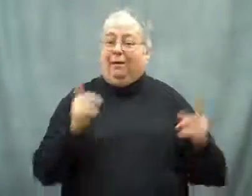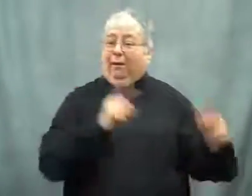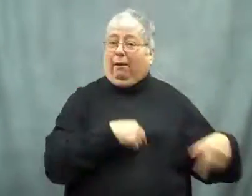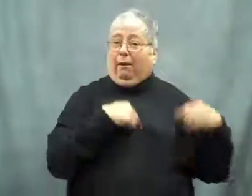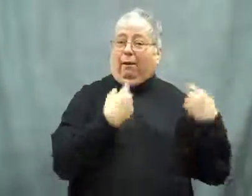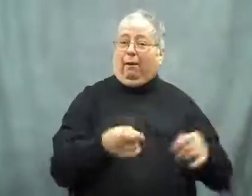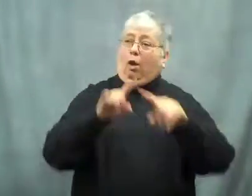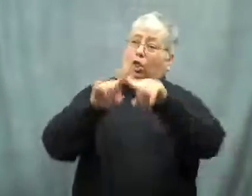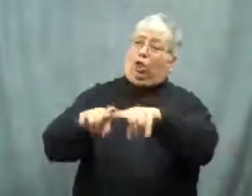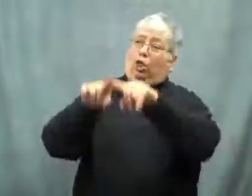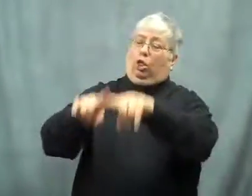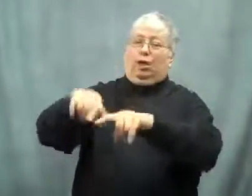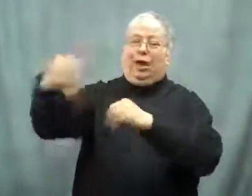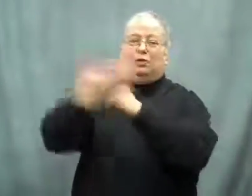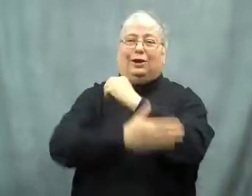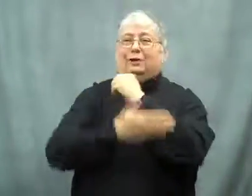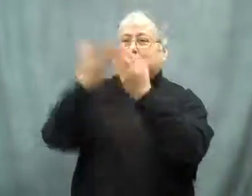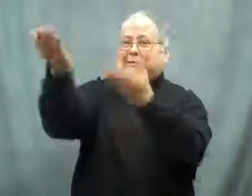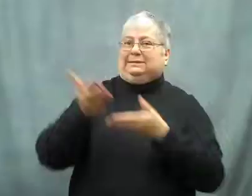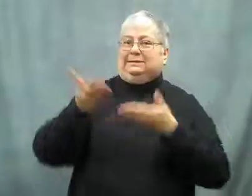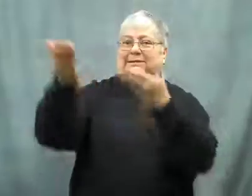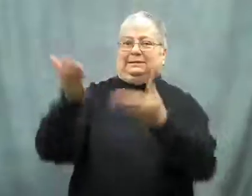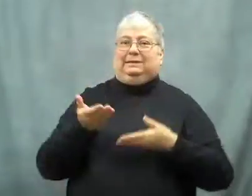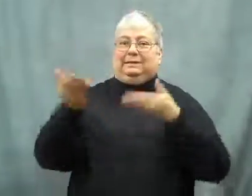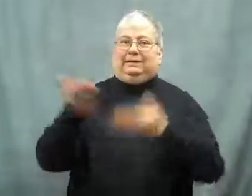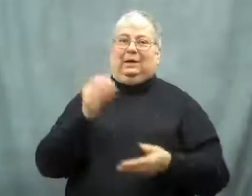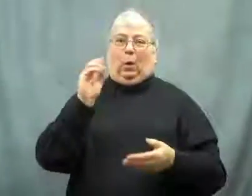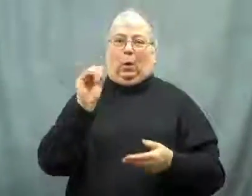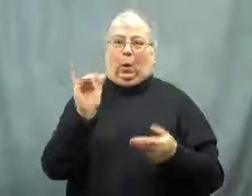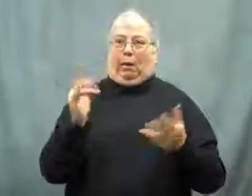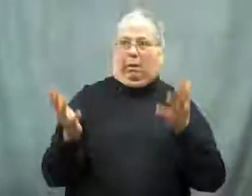He said the U.S. has long been dependent on foreigh oil,